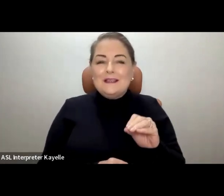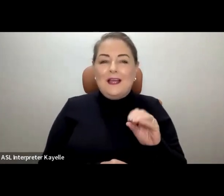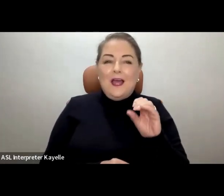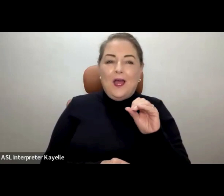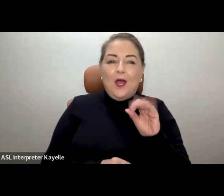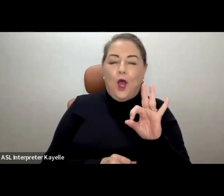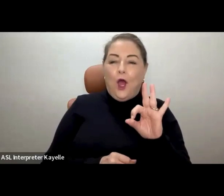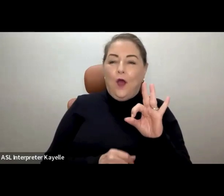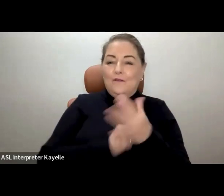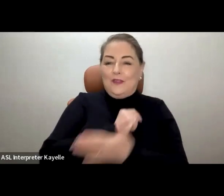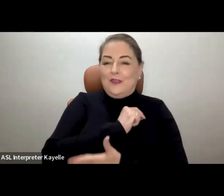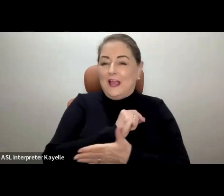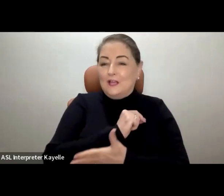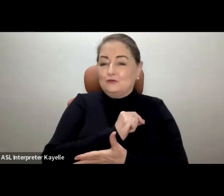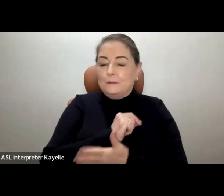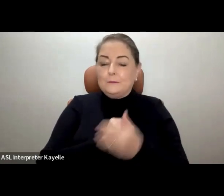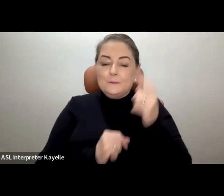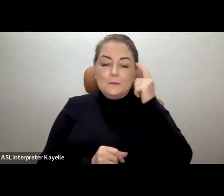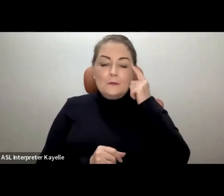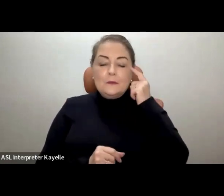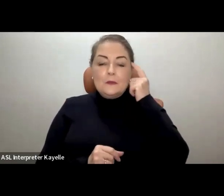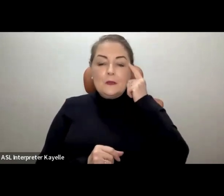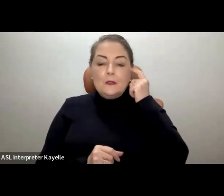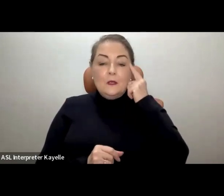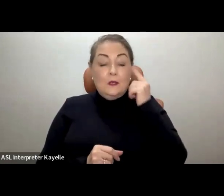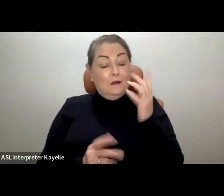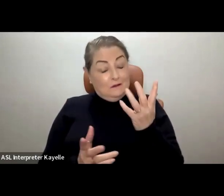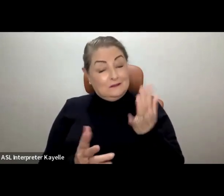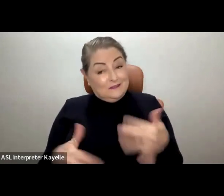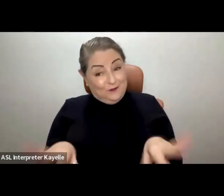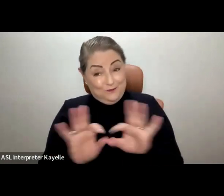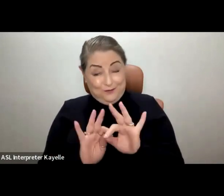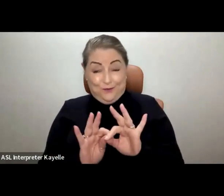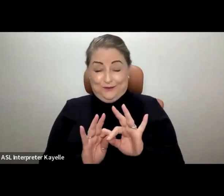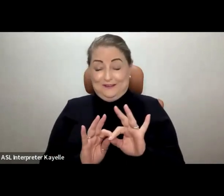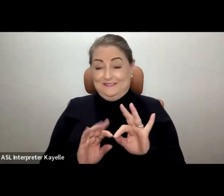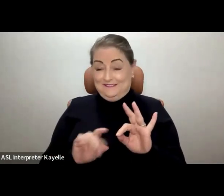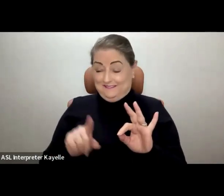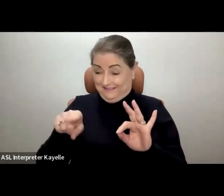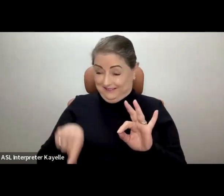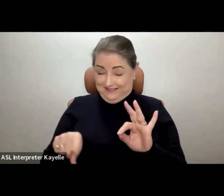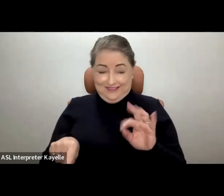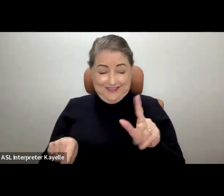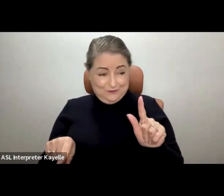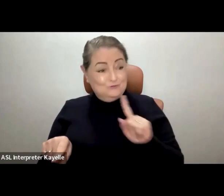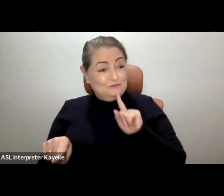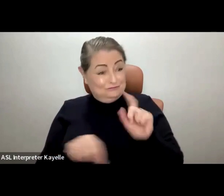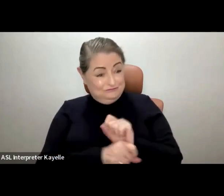country. So that's that's an important thing that there's underrepresented, under- representation. Of course, he's